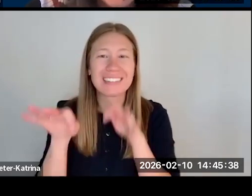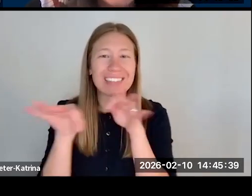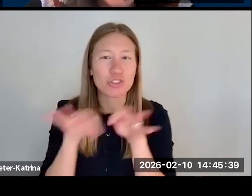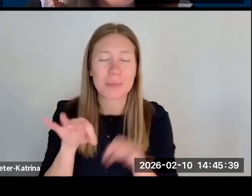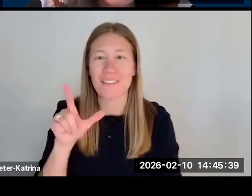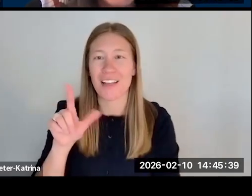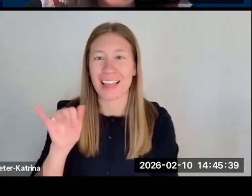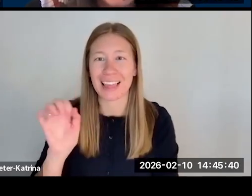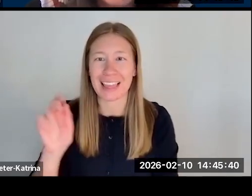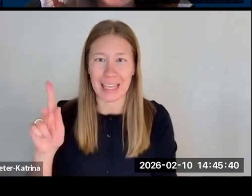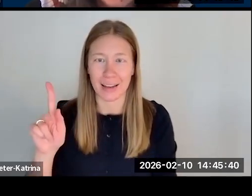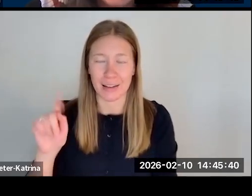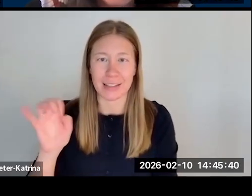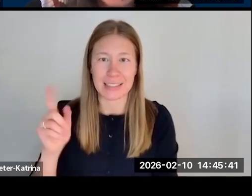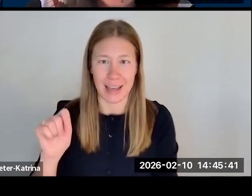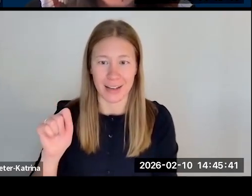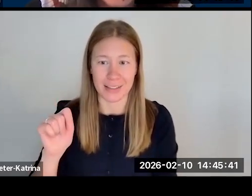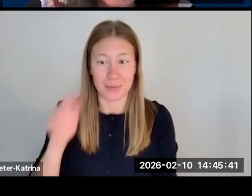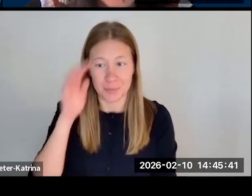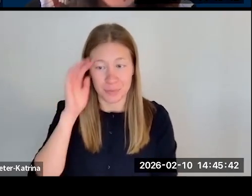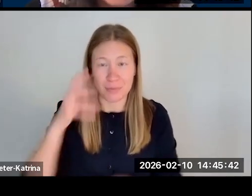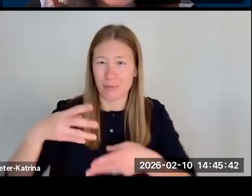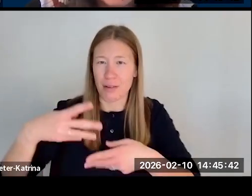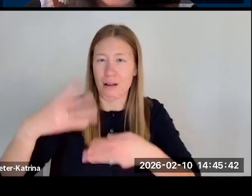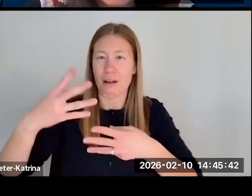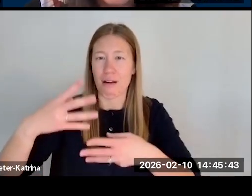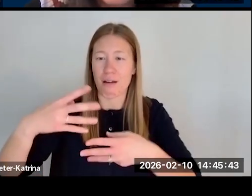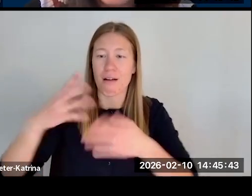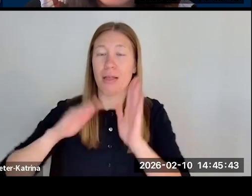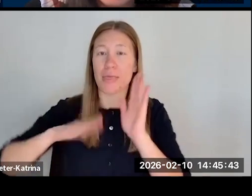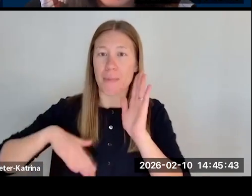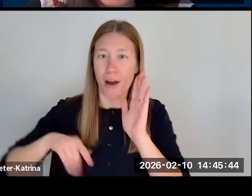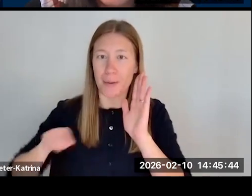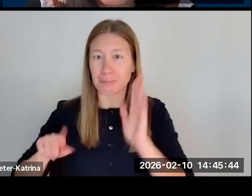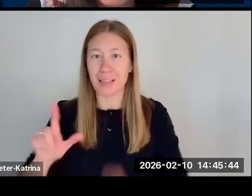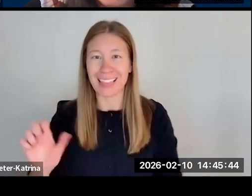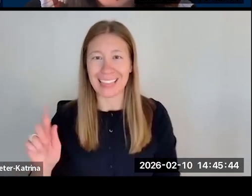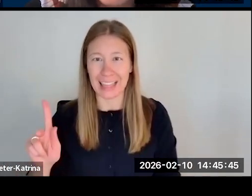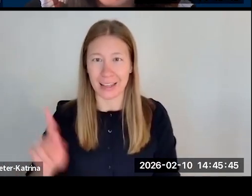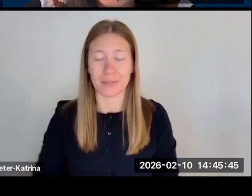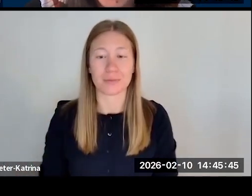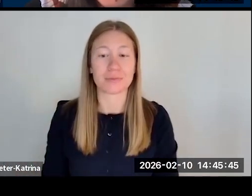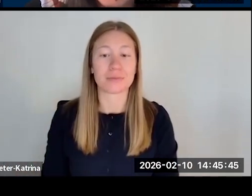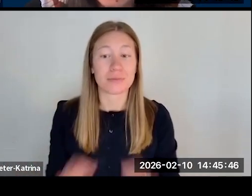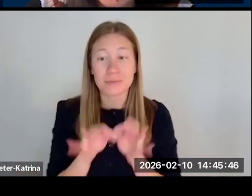So I have a hyperlink at the bottom of this document. It says if you are seeking more accessibility practice